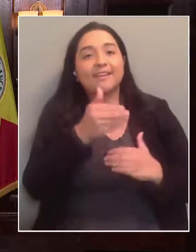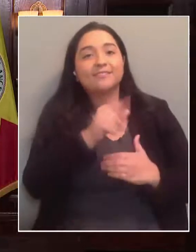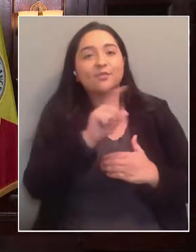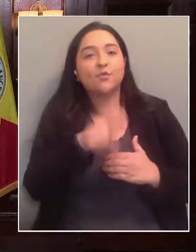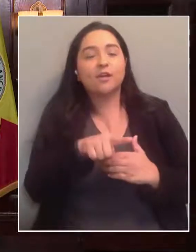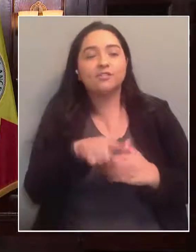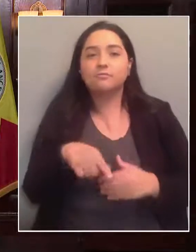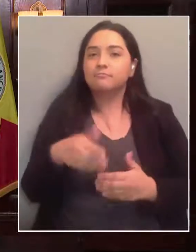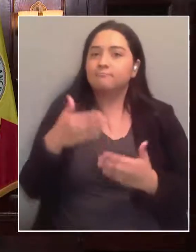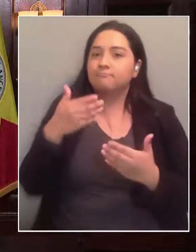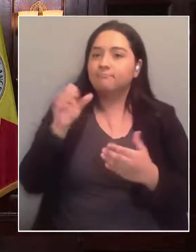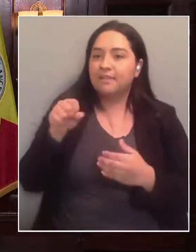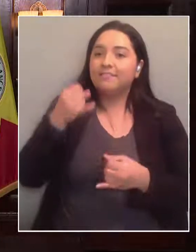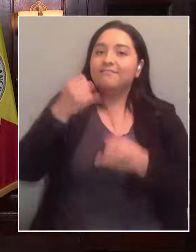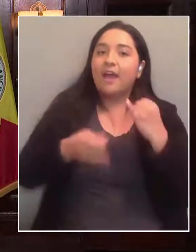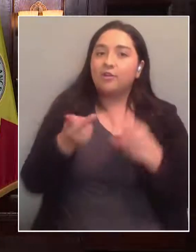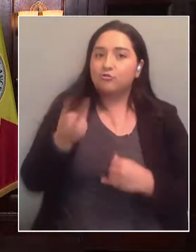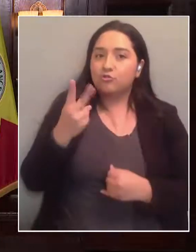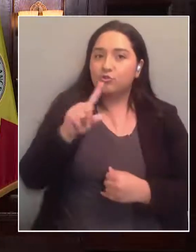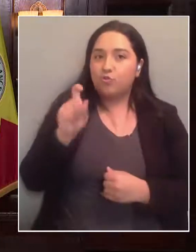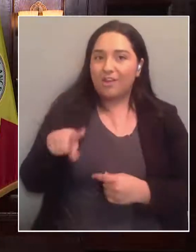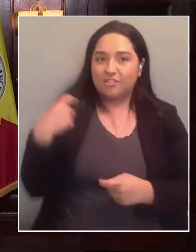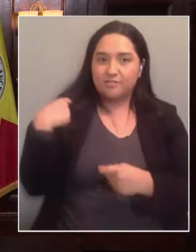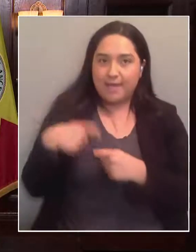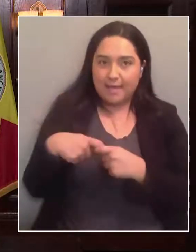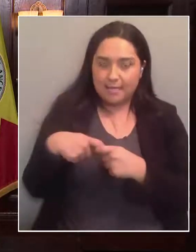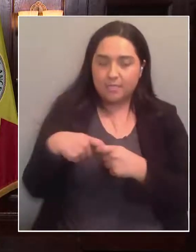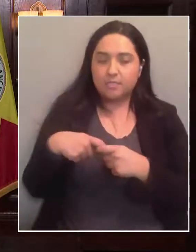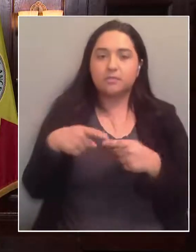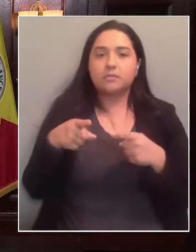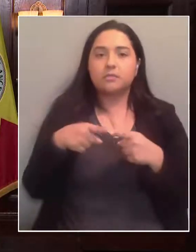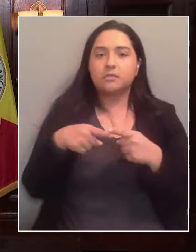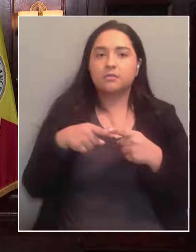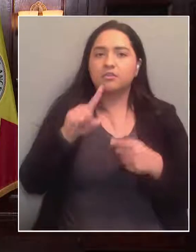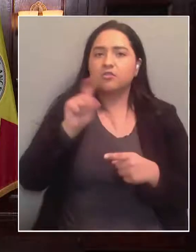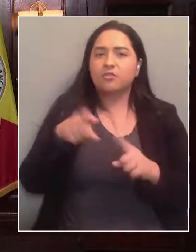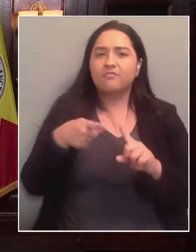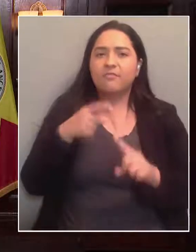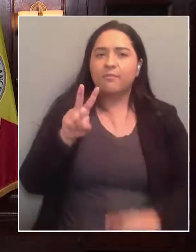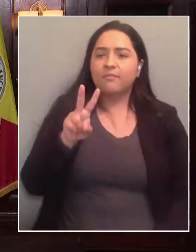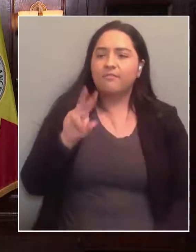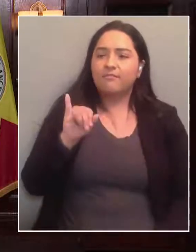TONIGHT ARE IN SPANISH AND OUR